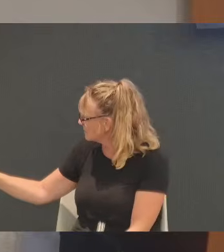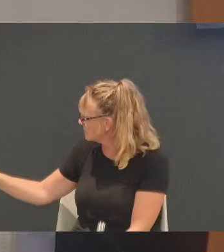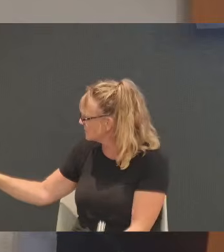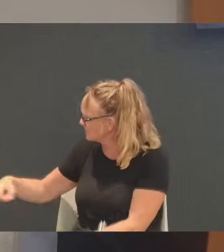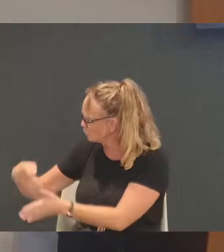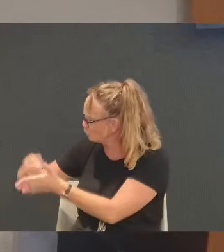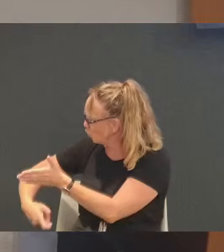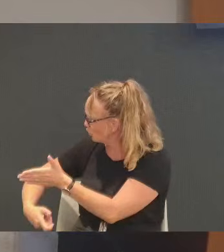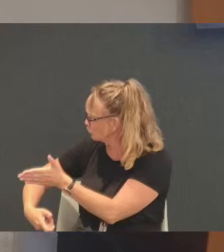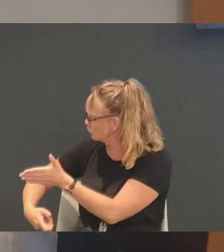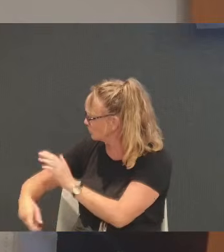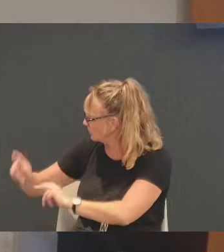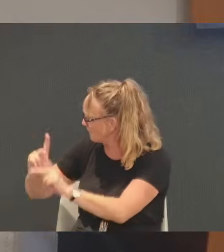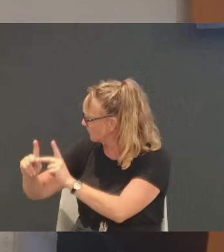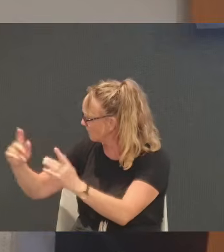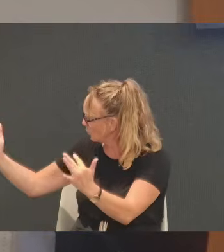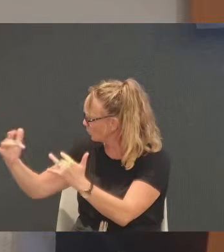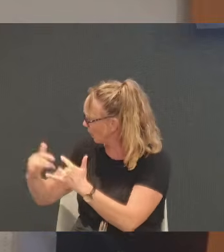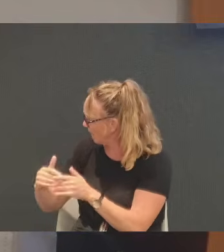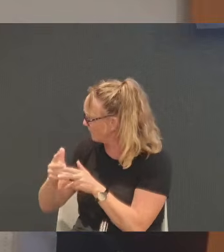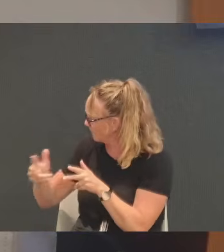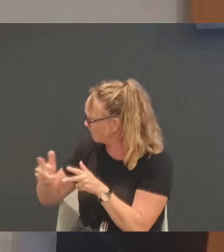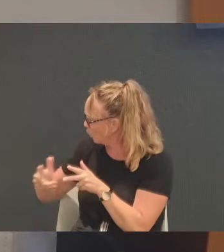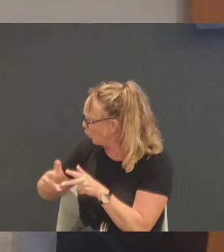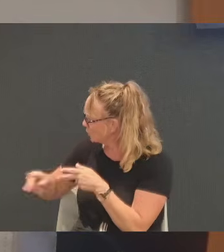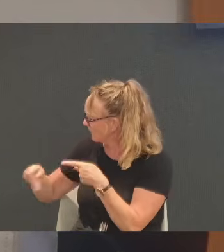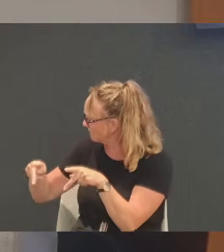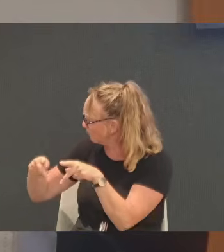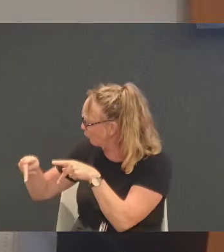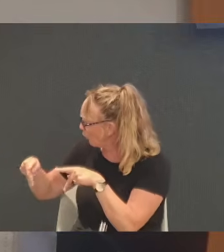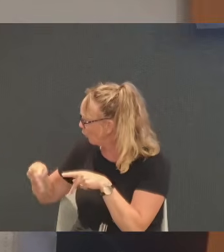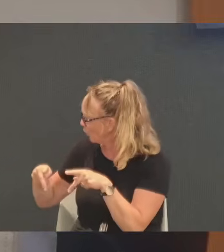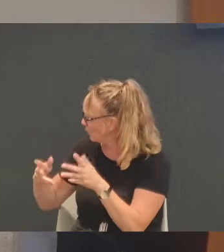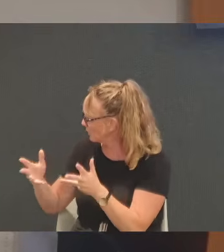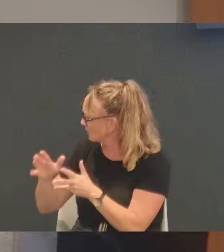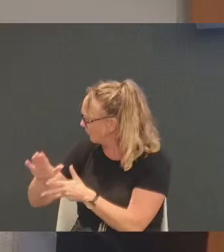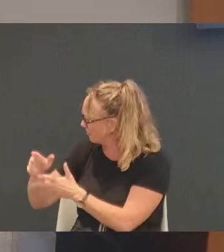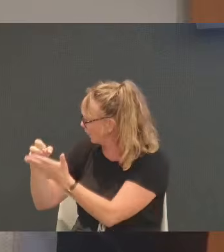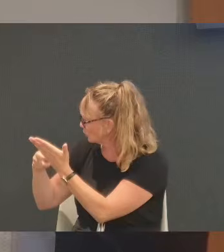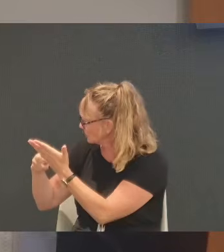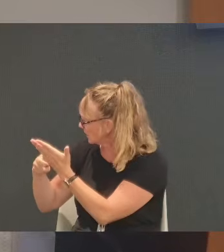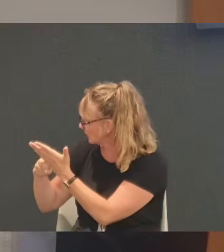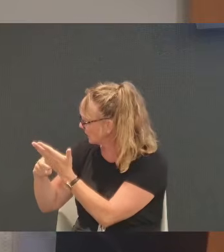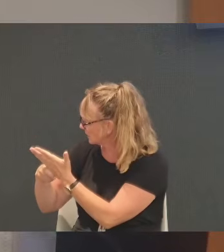to the people that are coming there through get securing their t their their parking pass